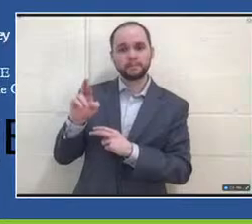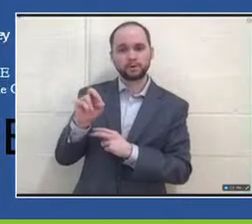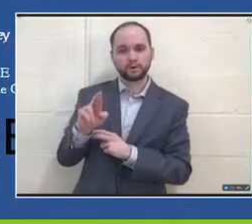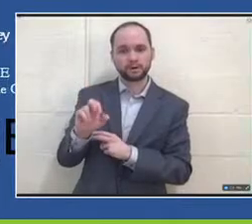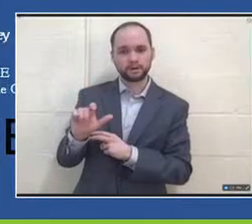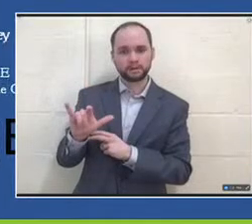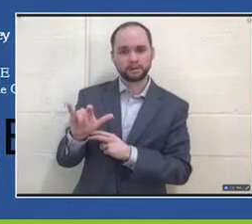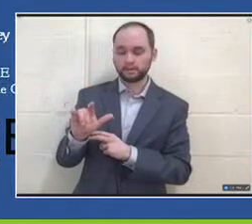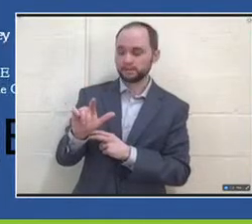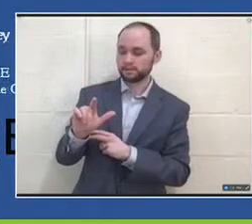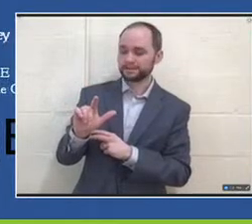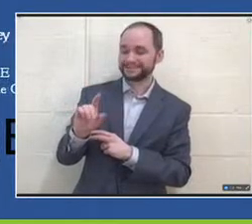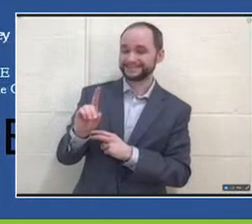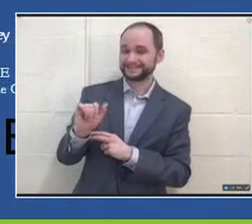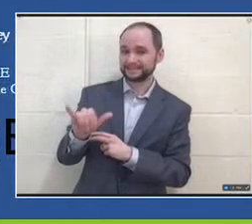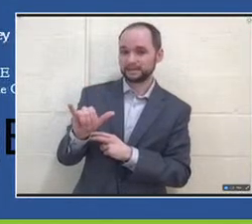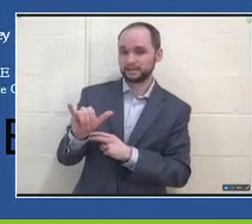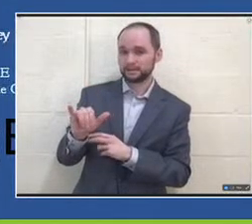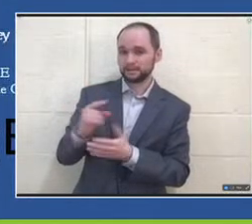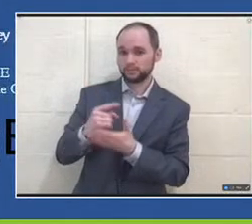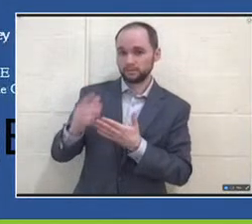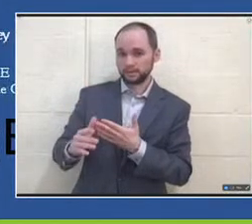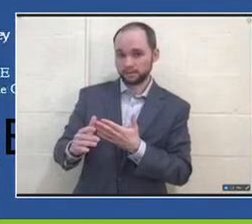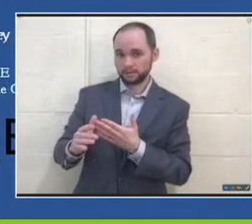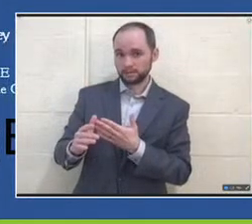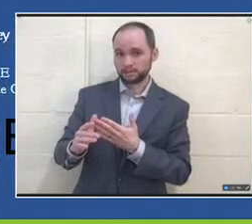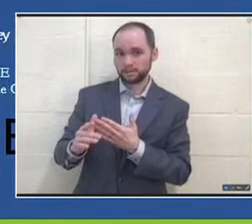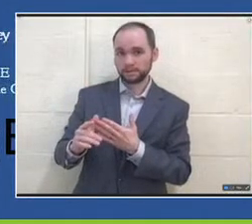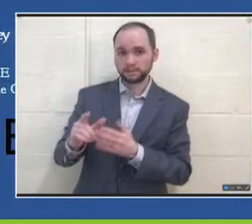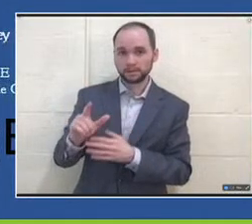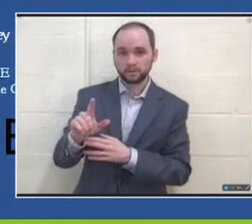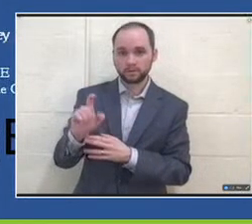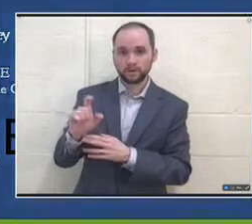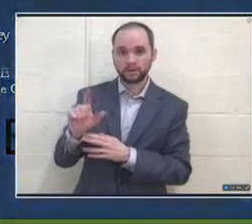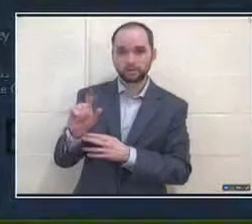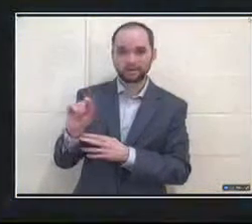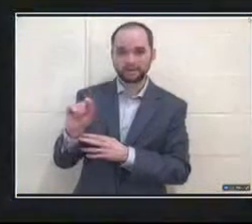dedication of the Lincoln Memorial. So you know, that was of course, brought in